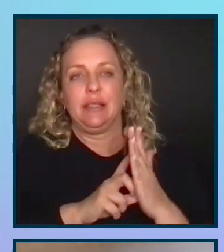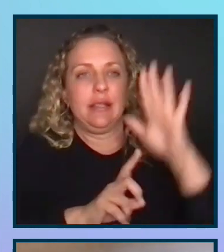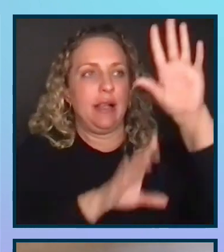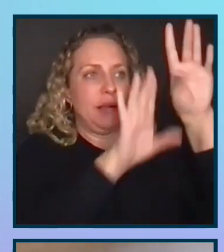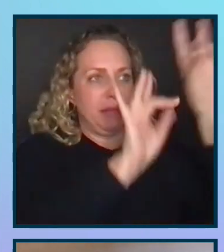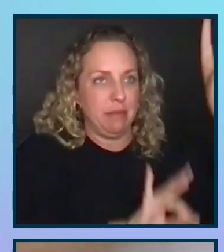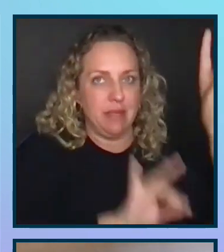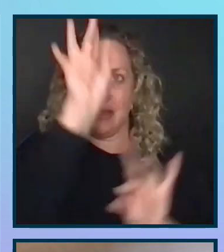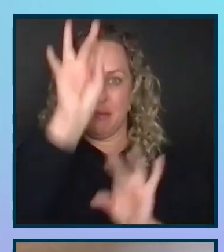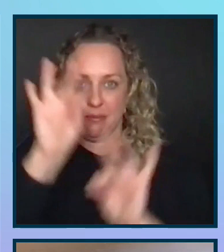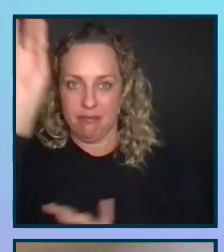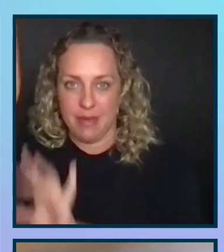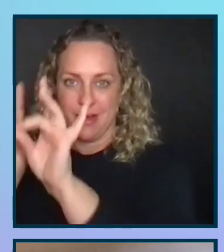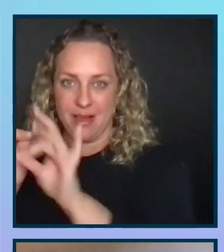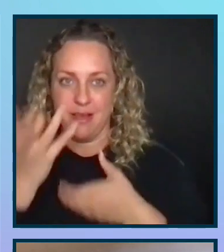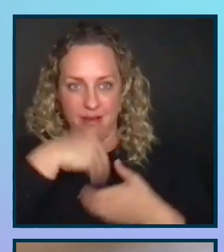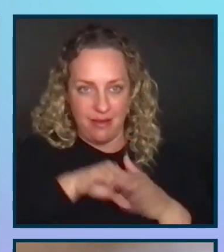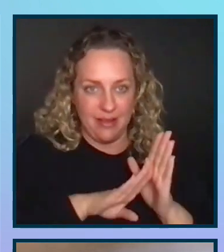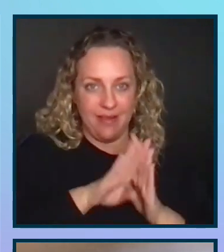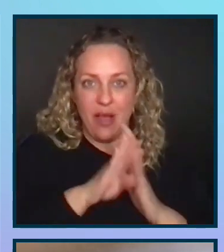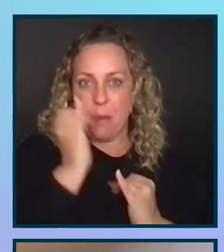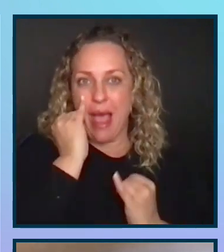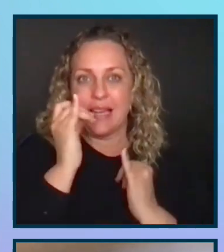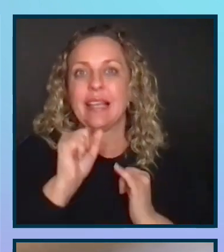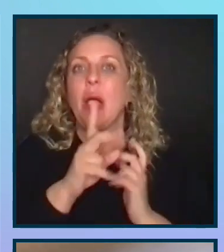to develop ideas that can be innovative